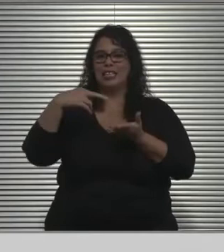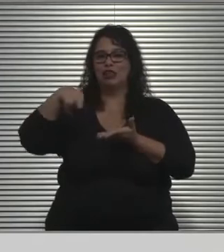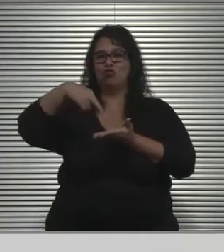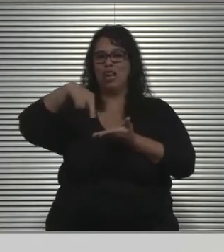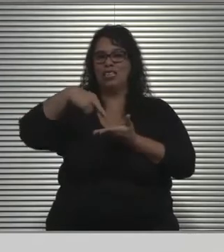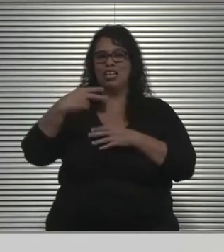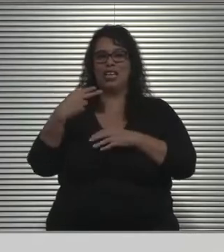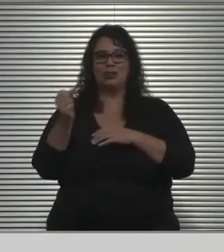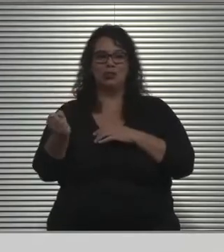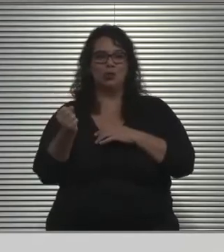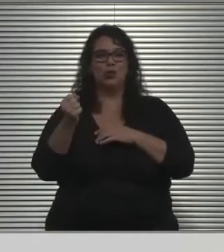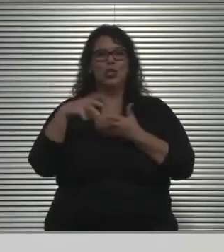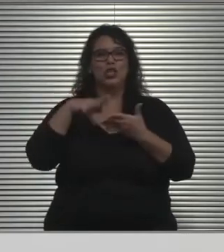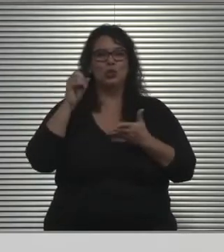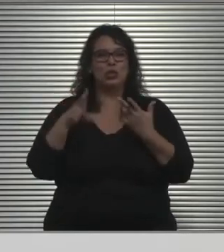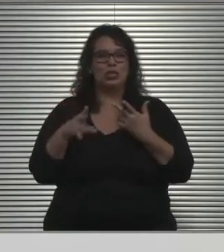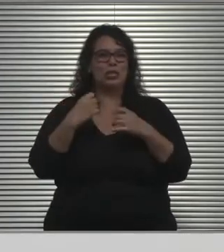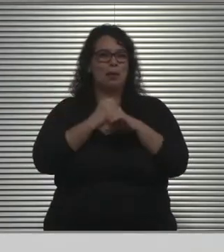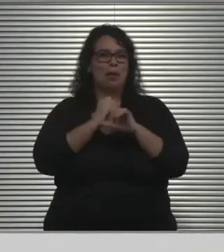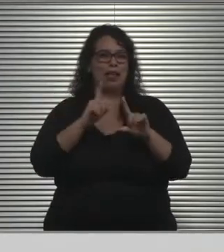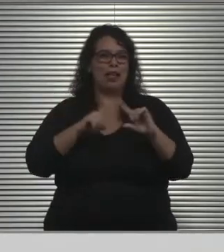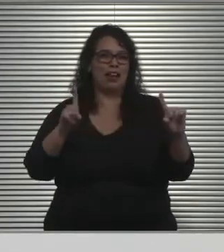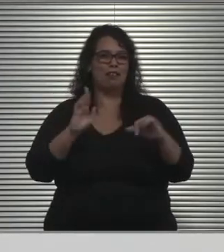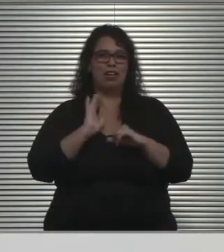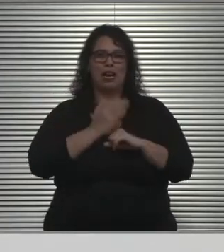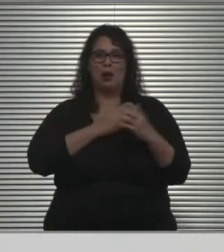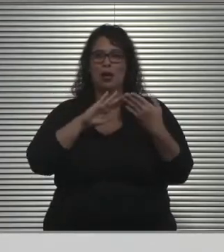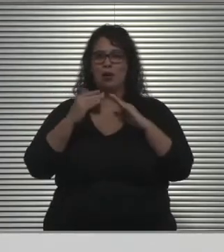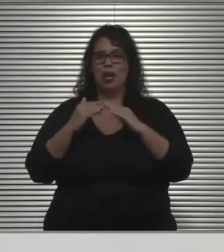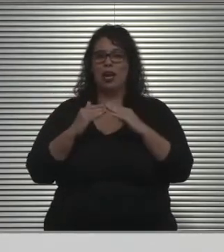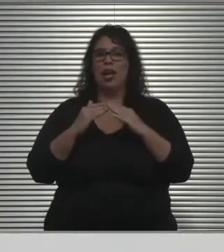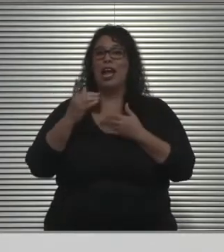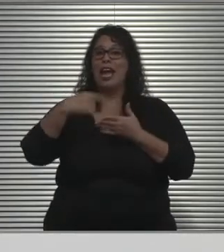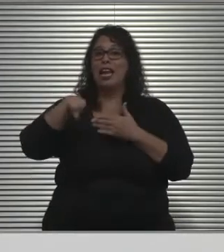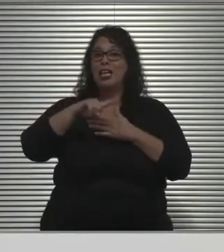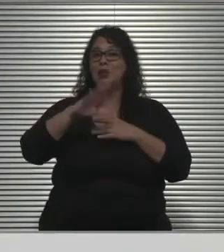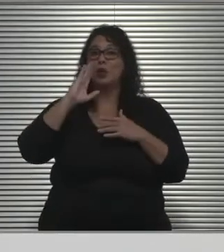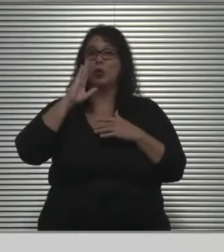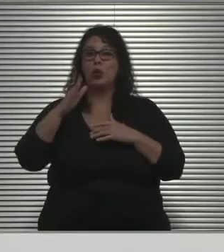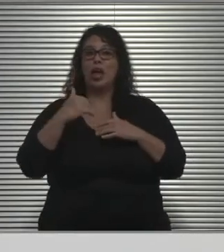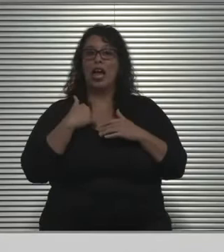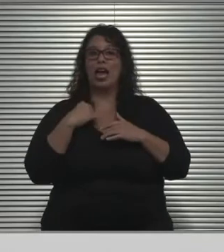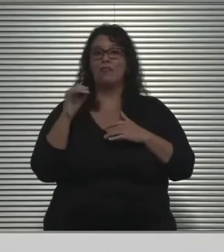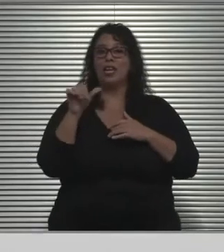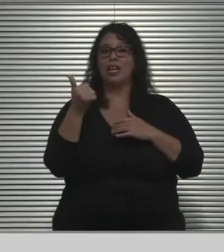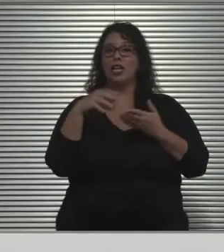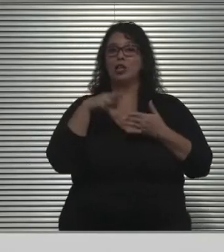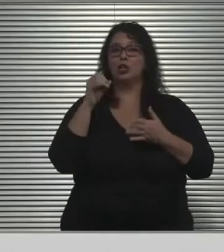just making a difference in our community. Next week, we will have one of our students representing us